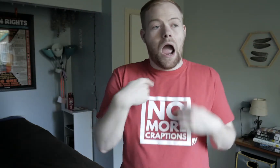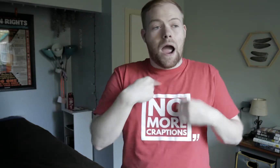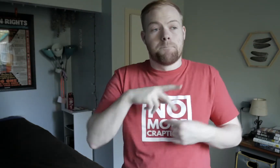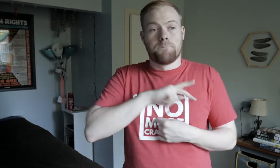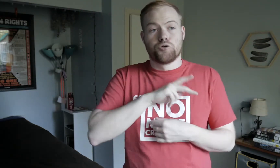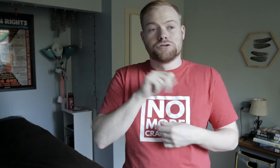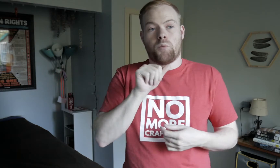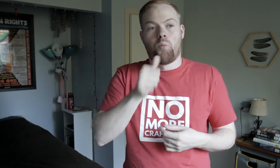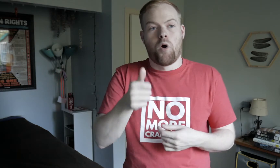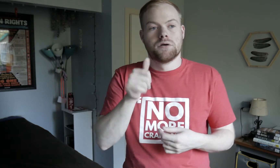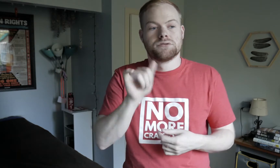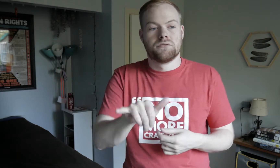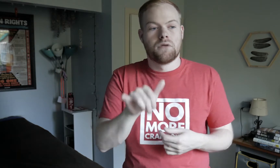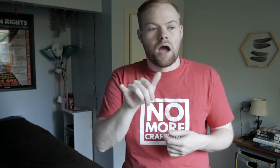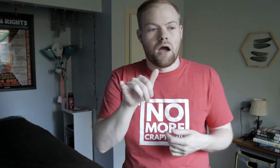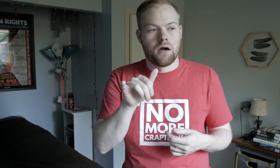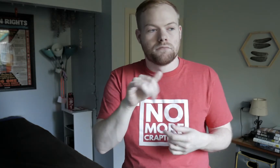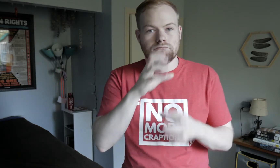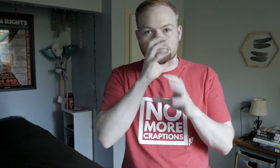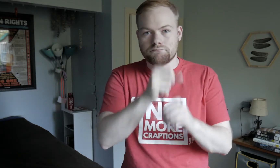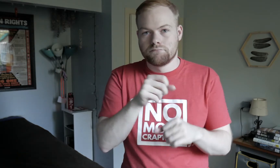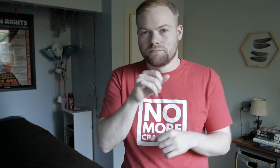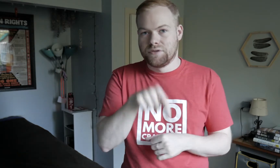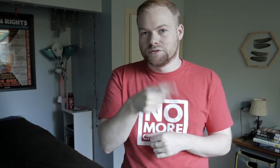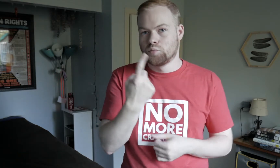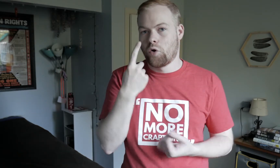I personally wasn’t that into this one.